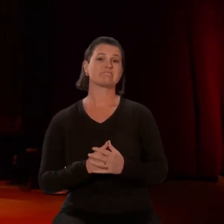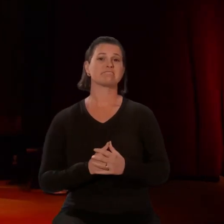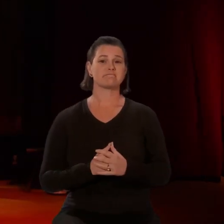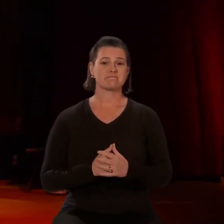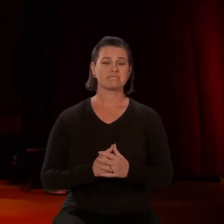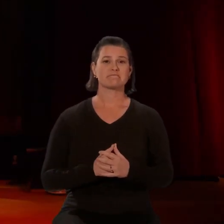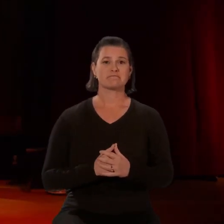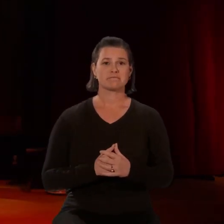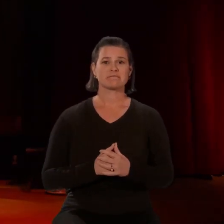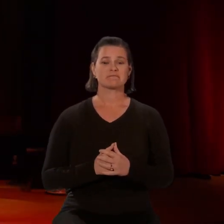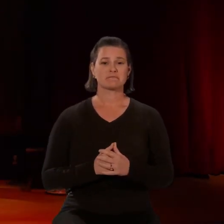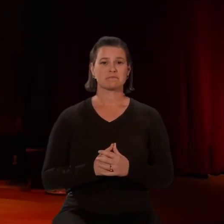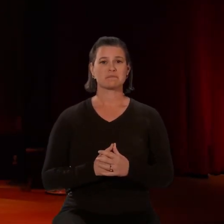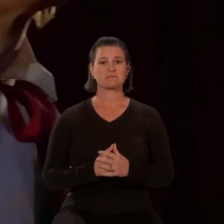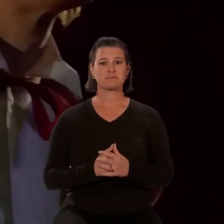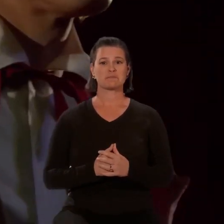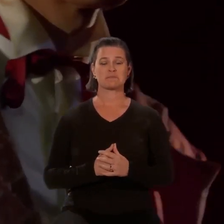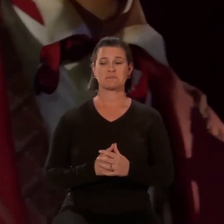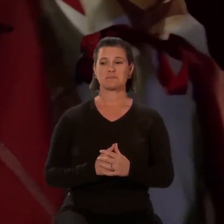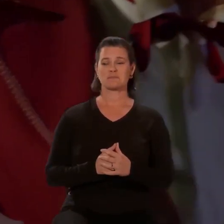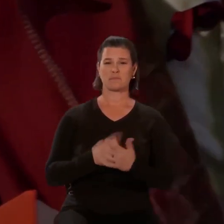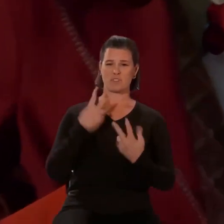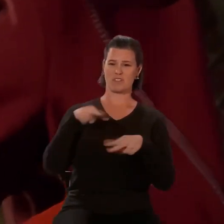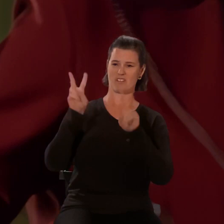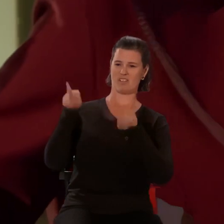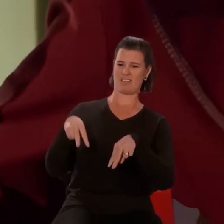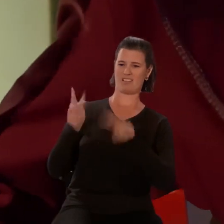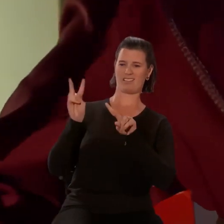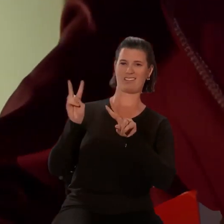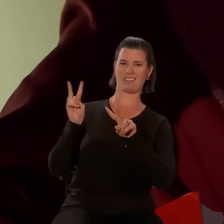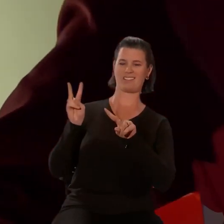(footsteps approaching) you just take one look at him, and you know his name.